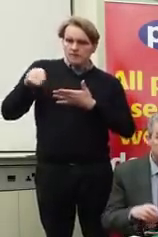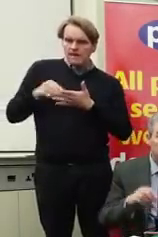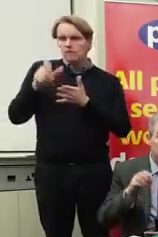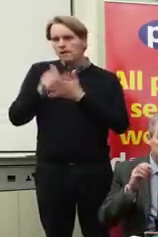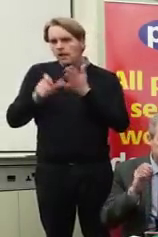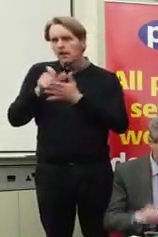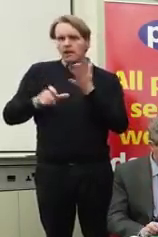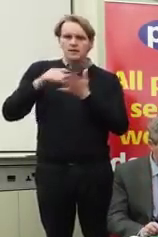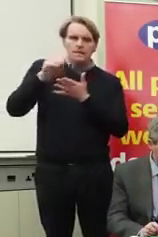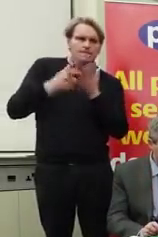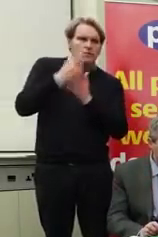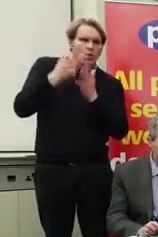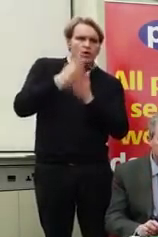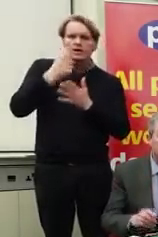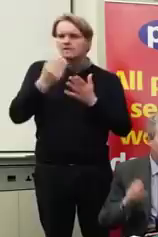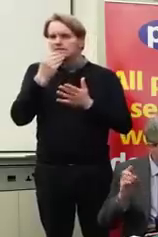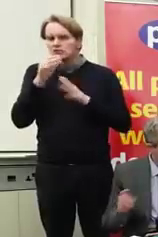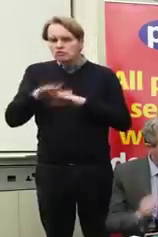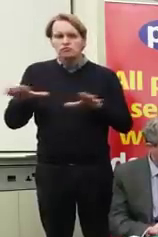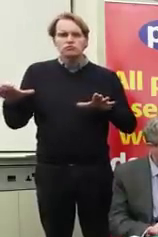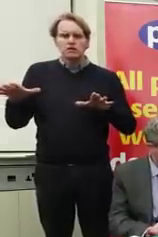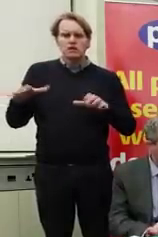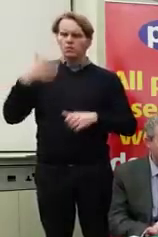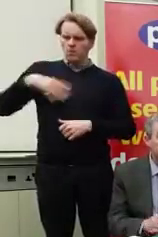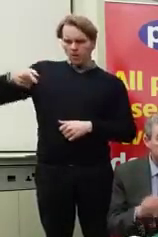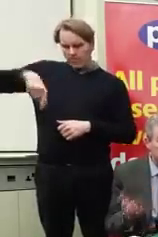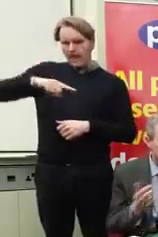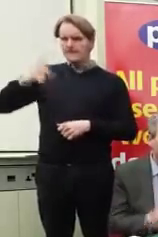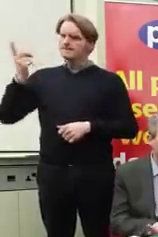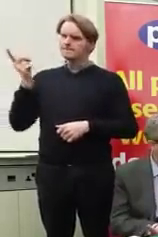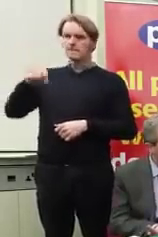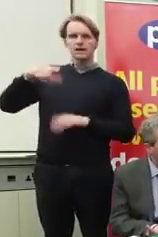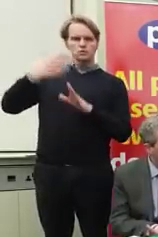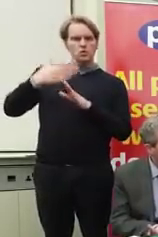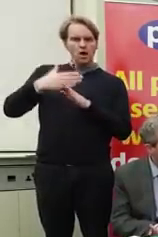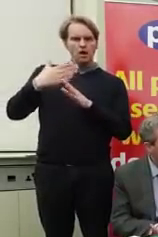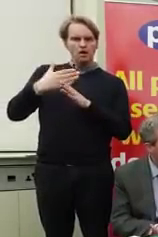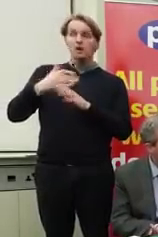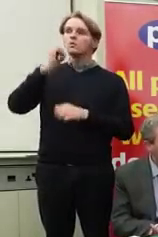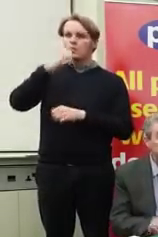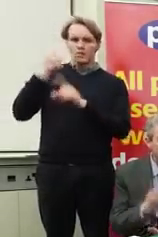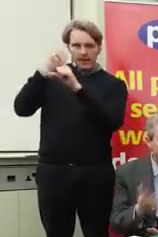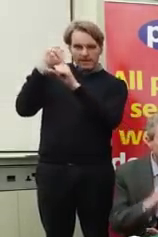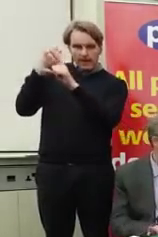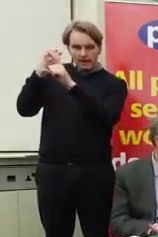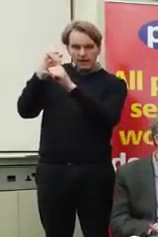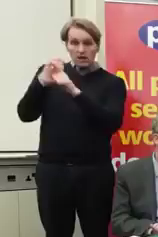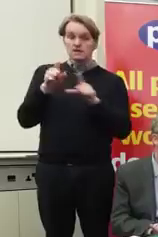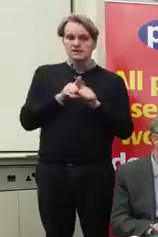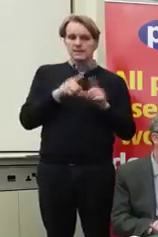decent terms and conditions and back in the public sector and that's where we will be campaigning alongside the TUC starting at the British Museum.